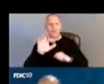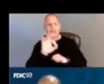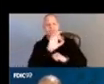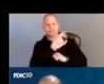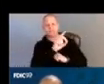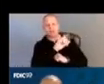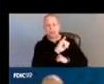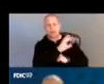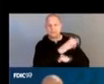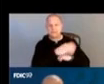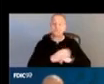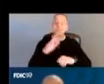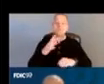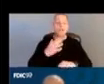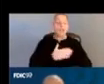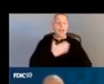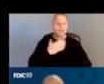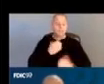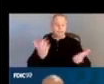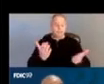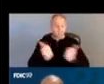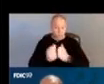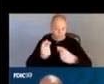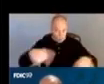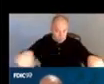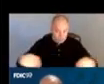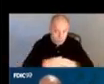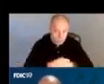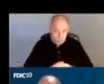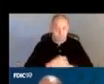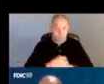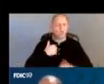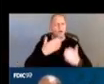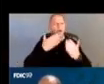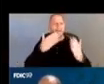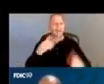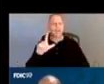a pleasure to be with all of you. I would like to thank the LEAD Center for the opportunity